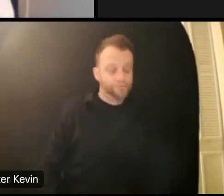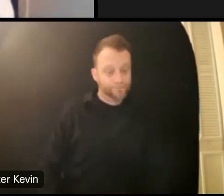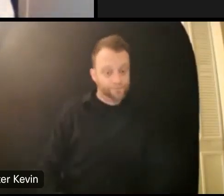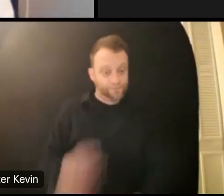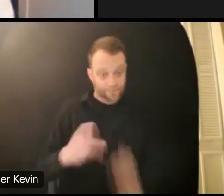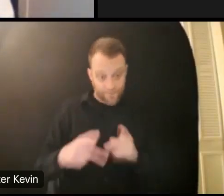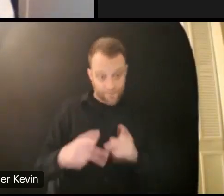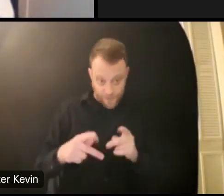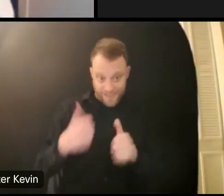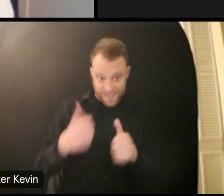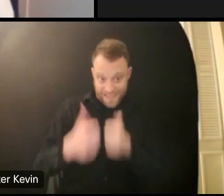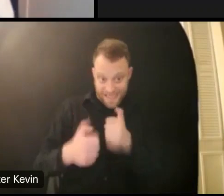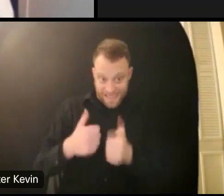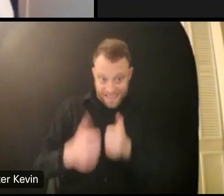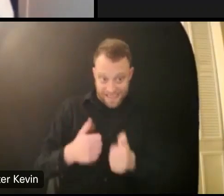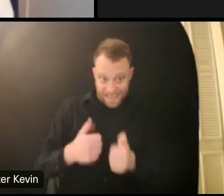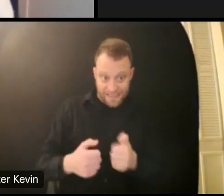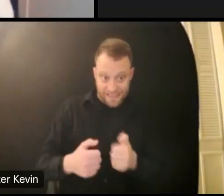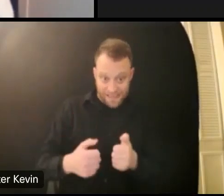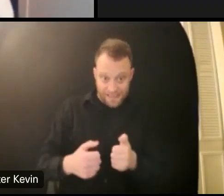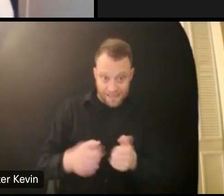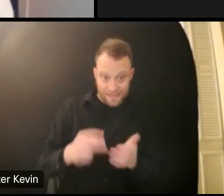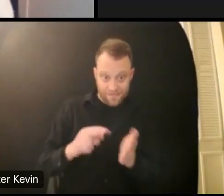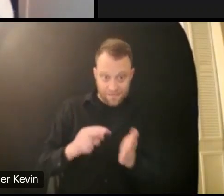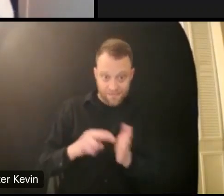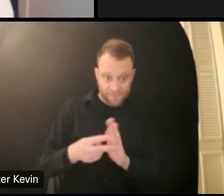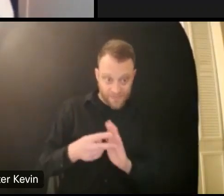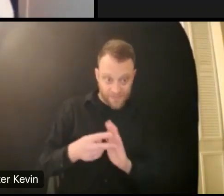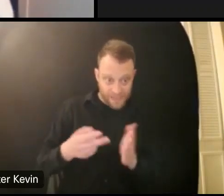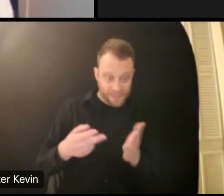and someone knows that someone's probably texting and they're asking with a FOIA request that they